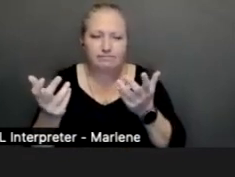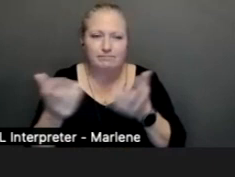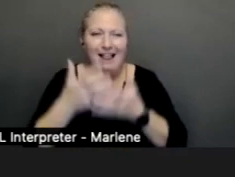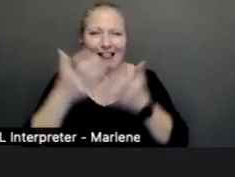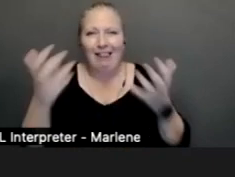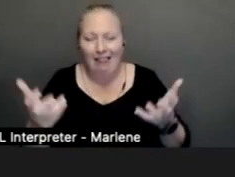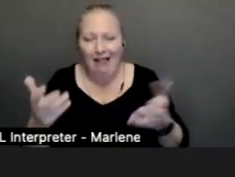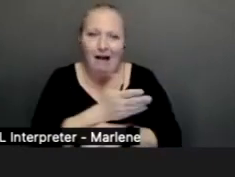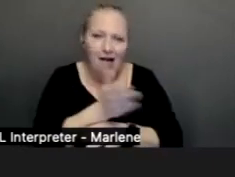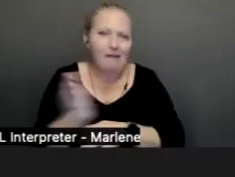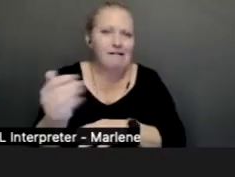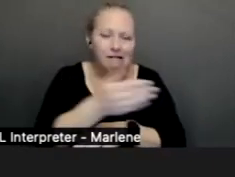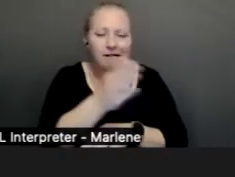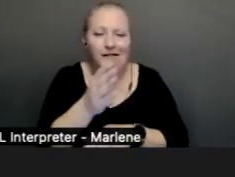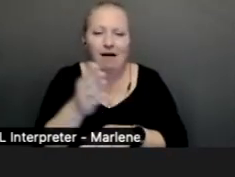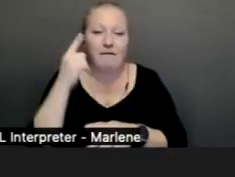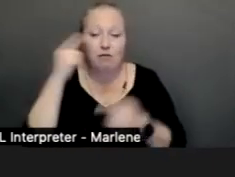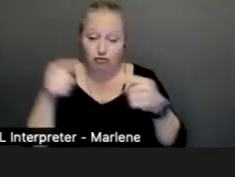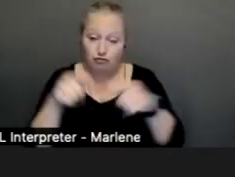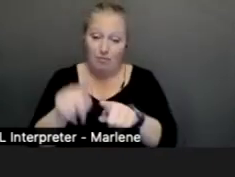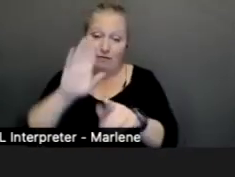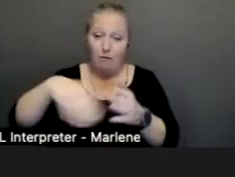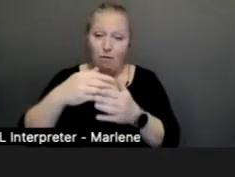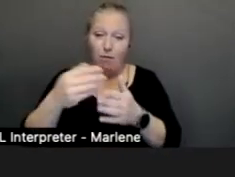go through and and and to streamline that a lot through these local businesses. I think